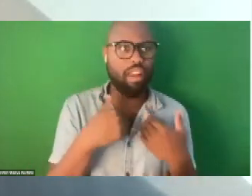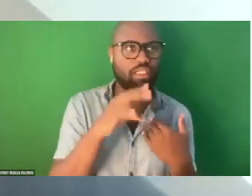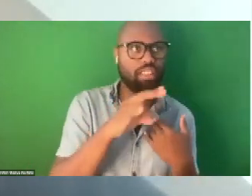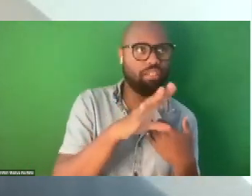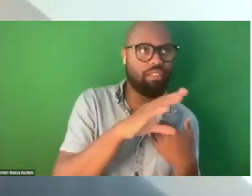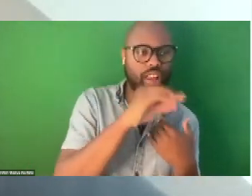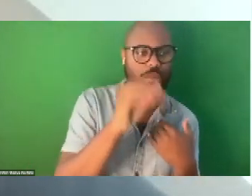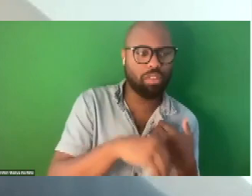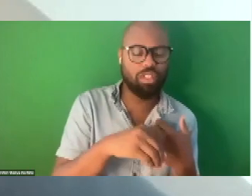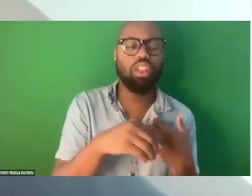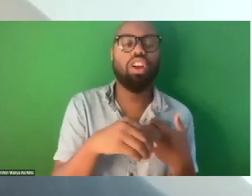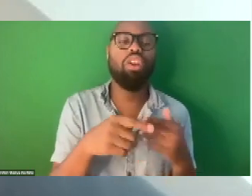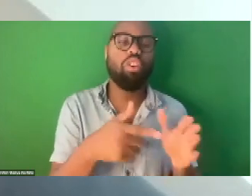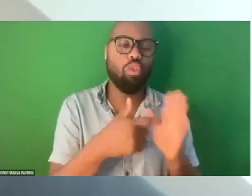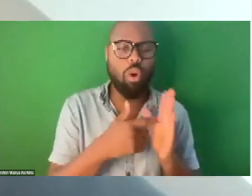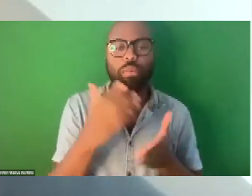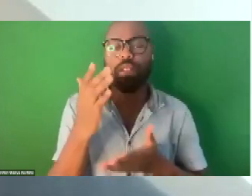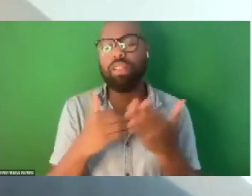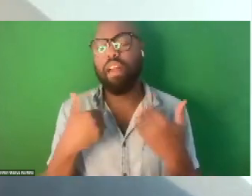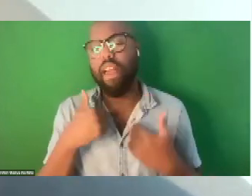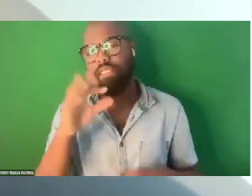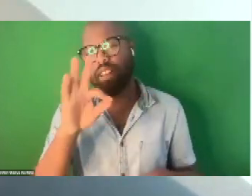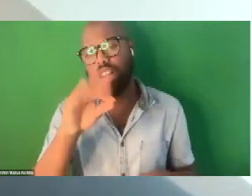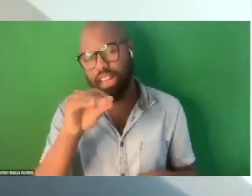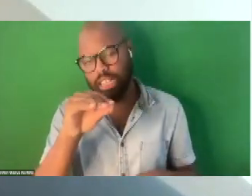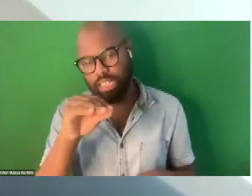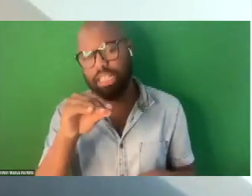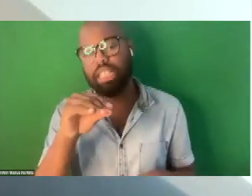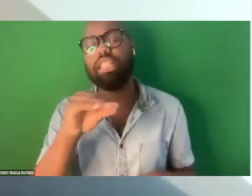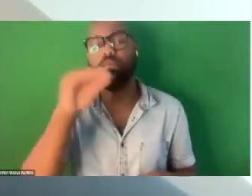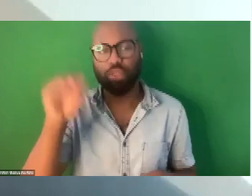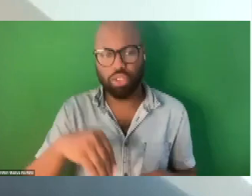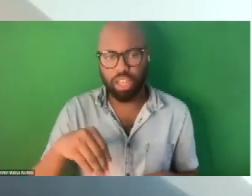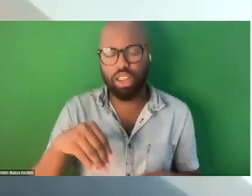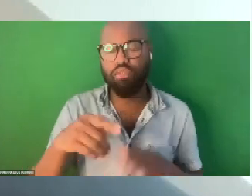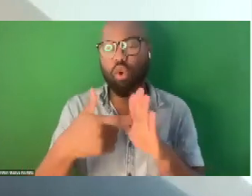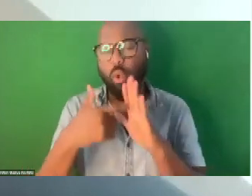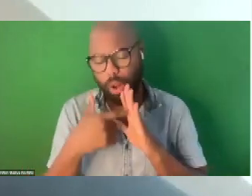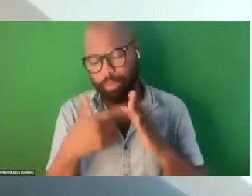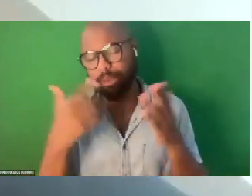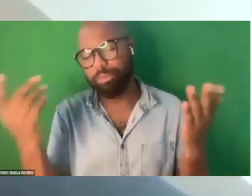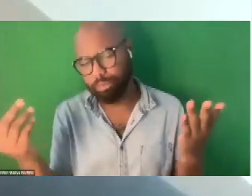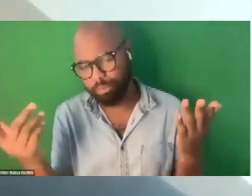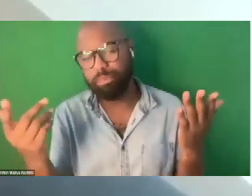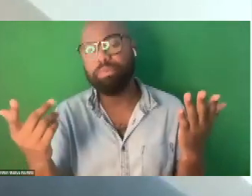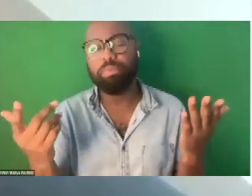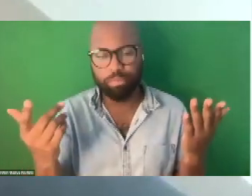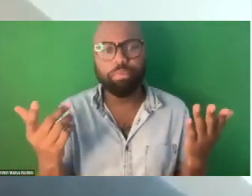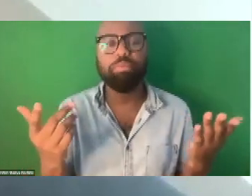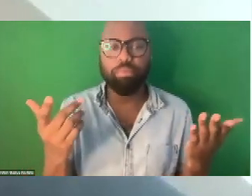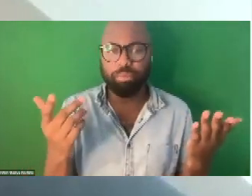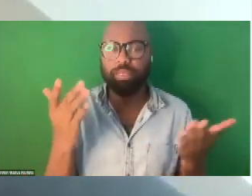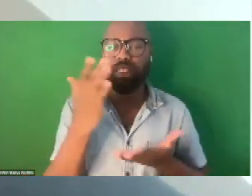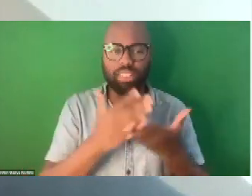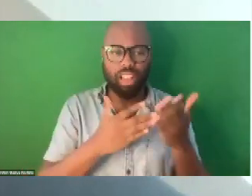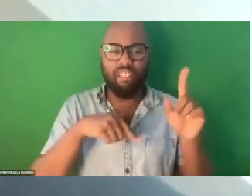some states have a 90% requirements. There's some variation there.